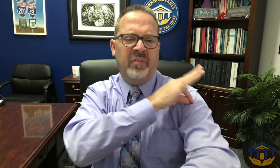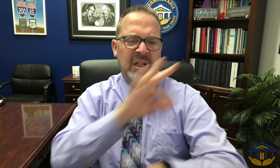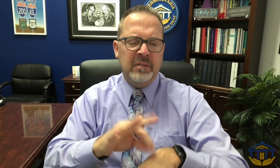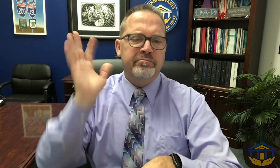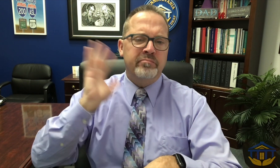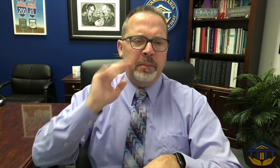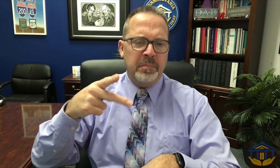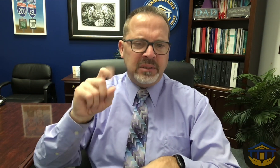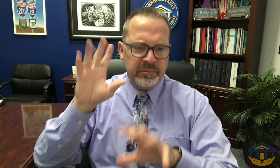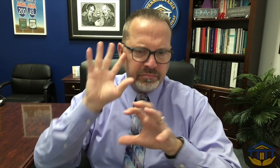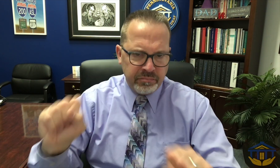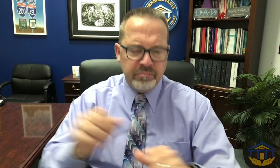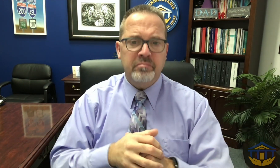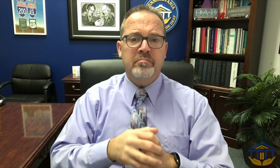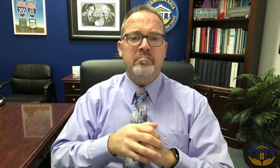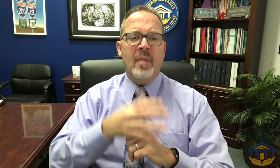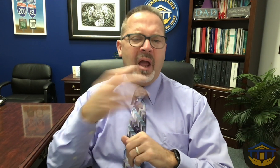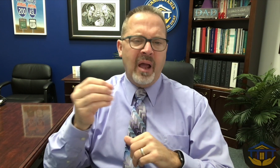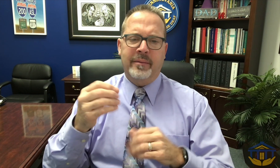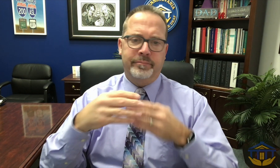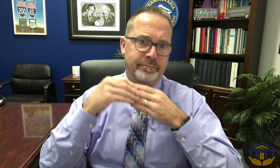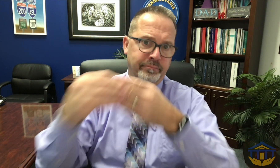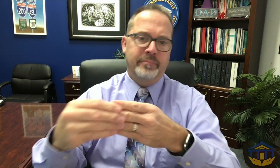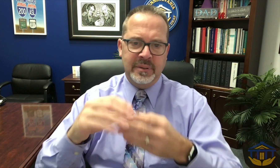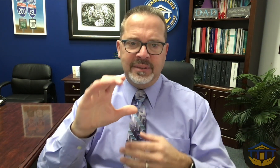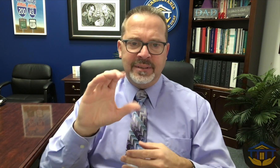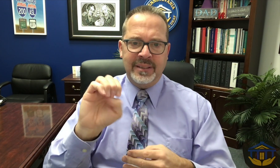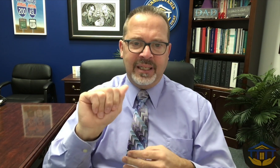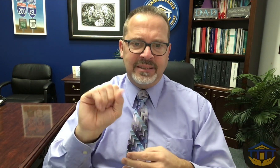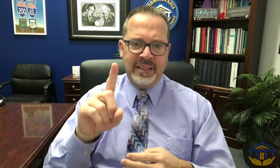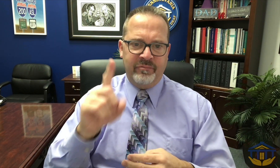Finnegan, the former PSD Head of School. He has demonstrated tremendous leadership with